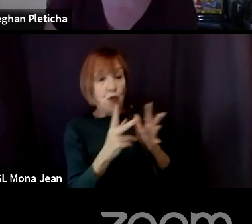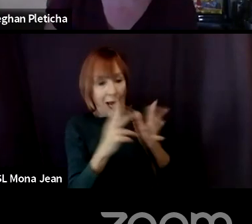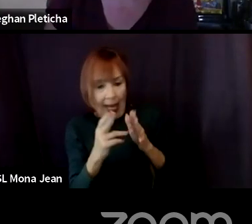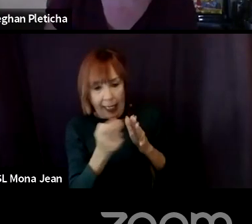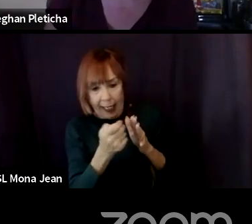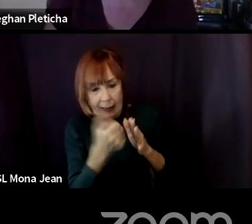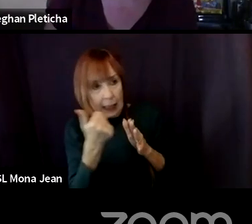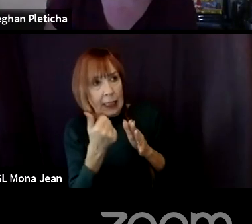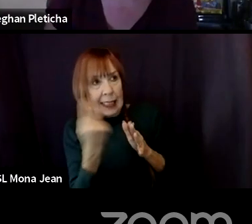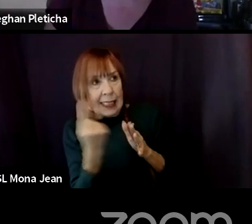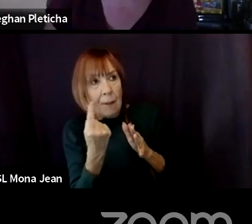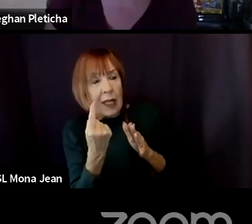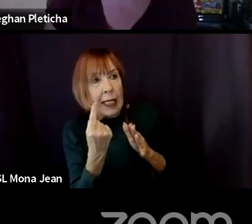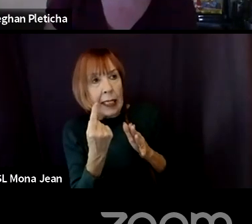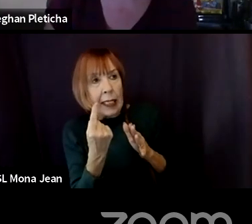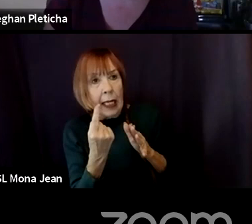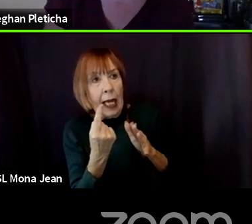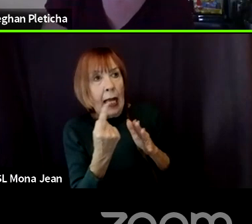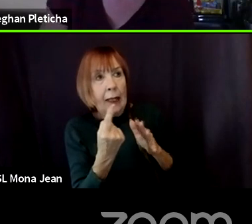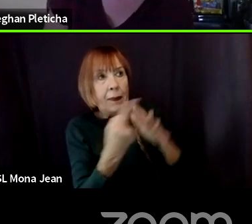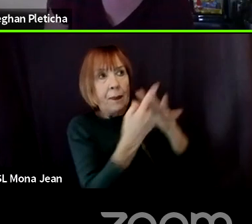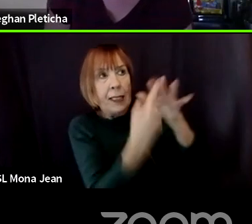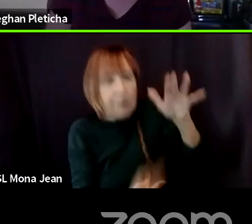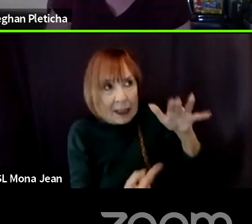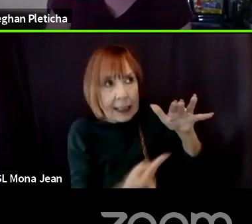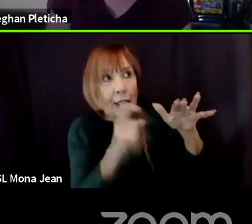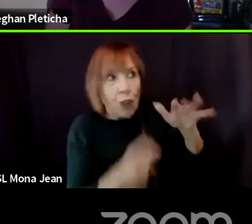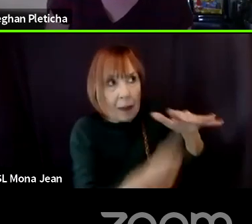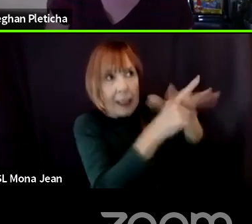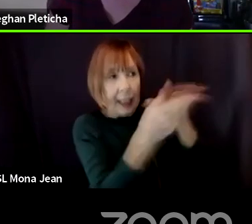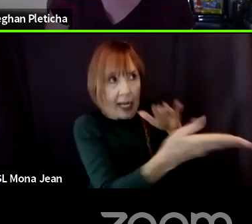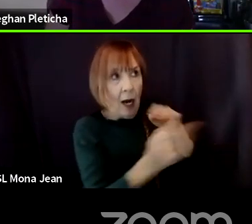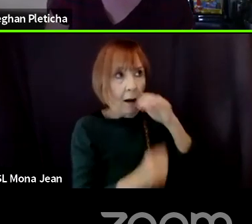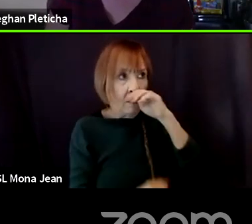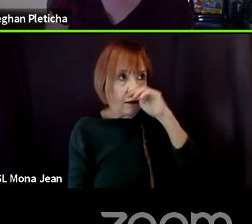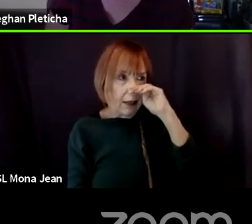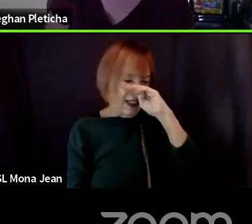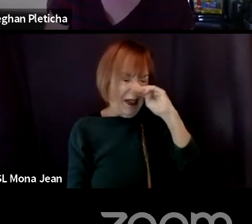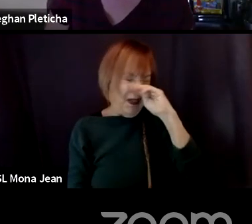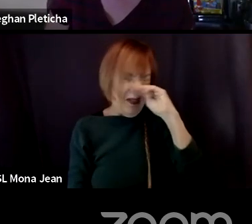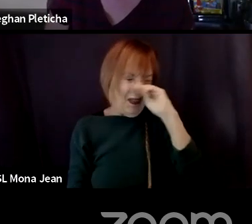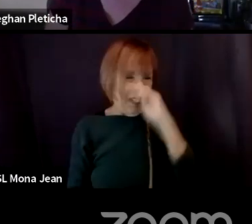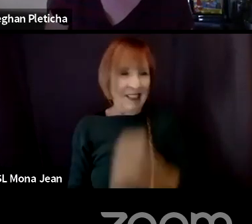Yeah, it's just a ghost is in there somewhere. All right, kind of clear. I do a little bit of ghosts, per see.